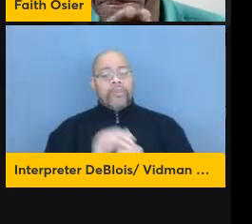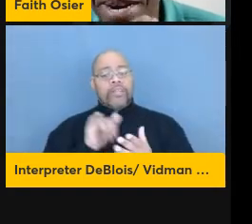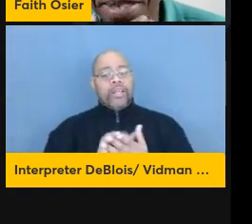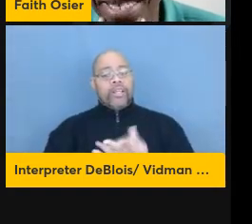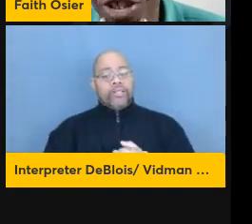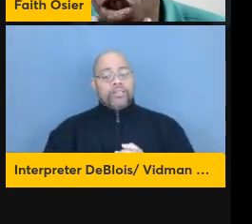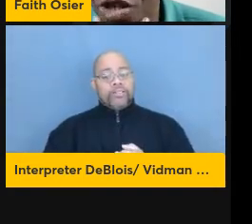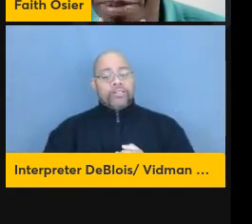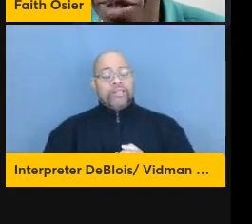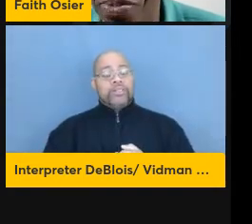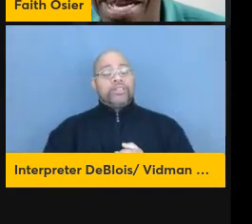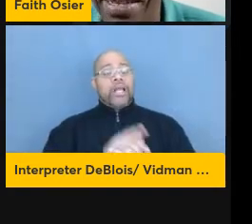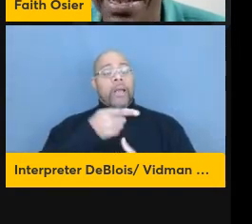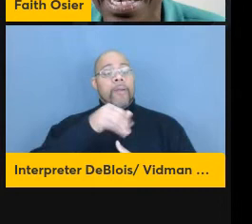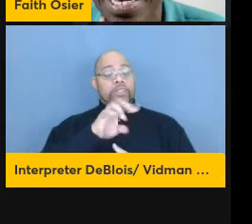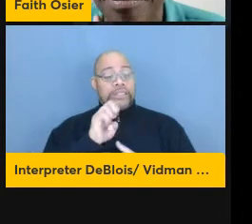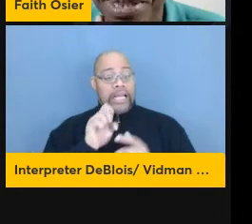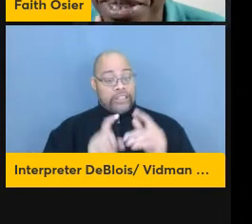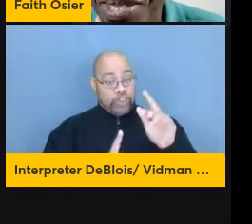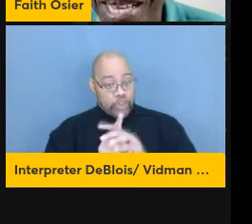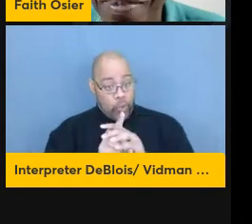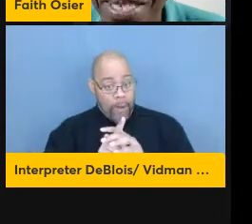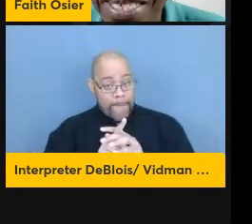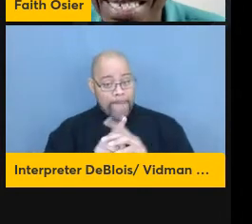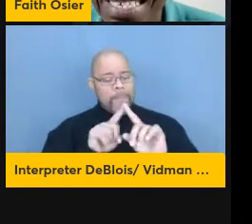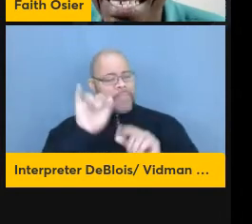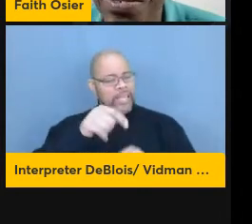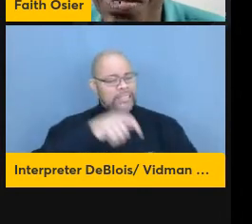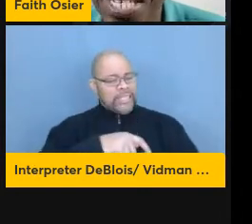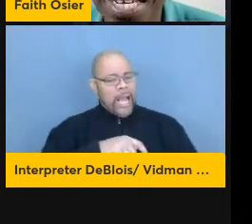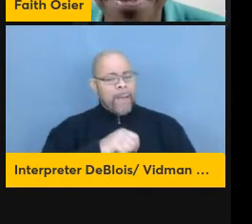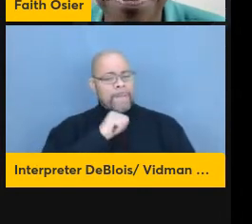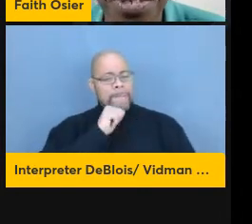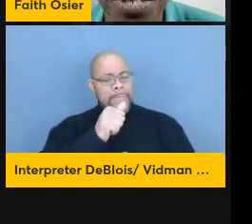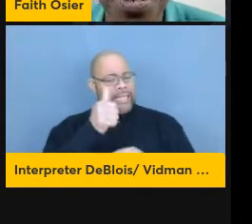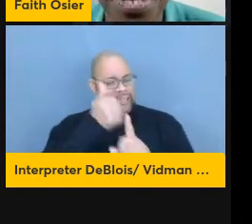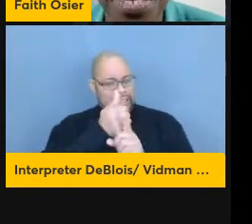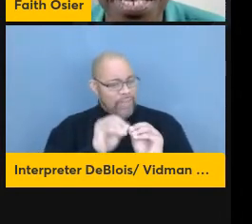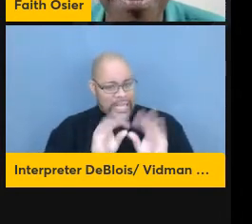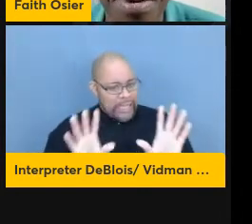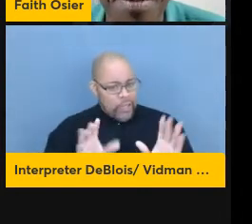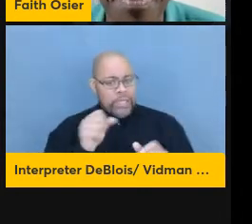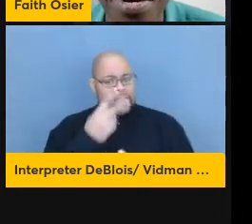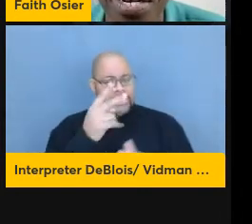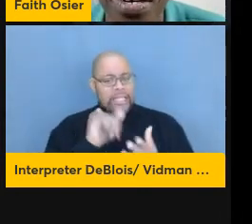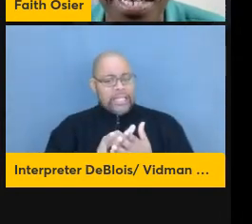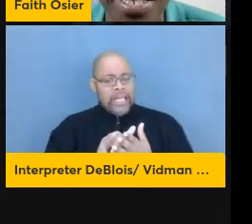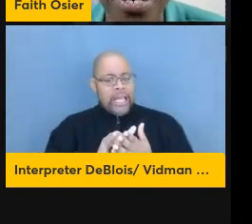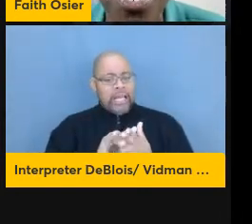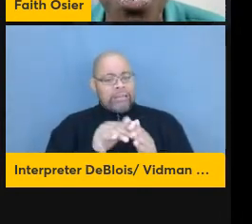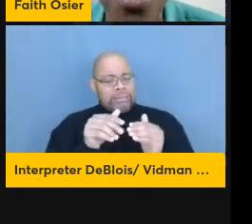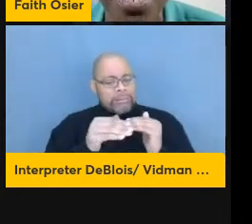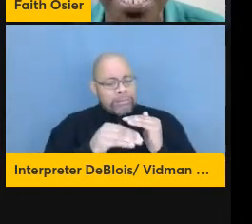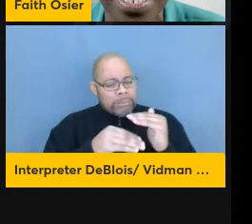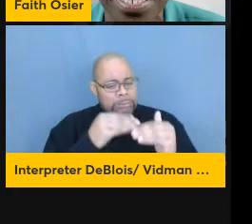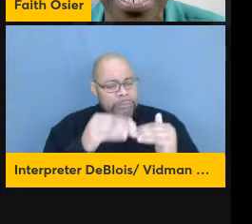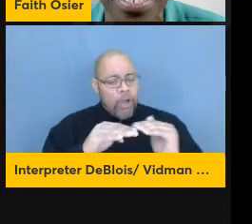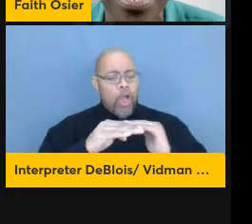parasites showed up as well. But this time, they didn't self clear. So you can see them lumbering on at a low density,